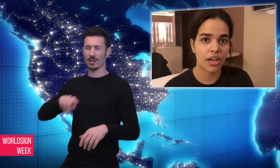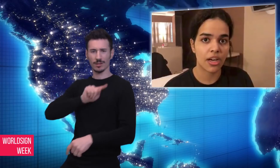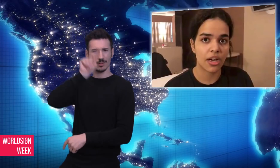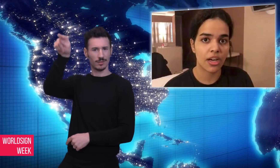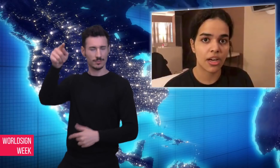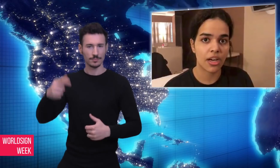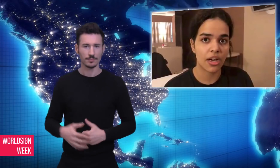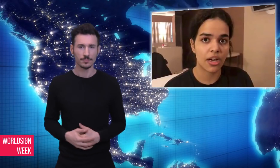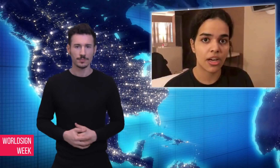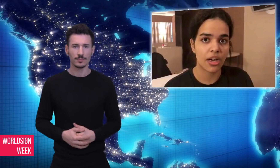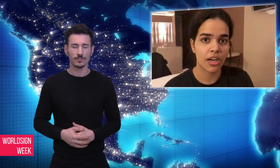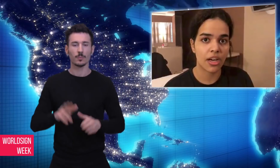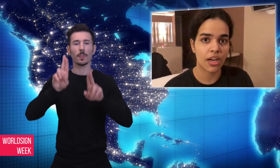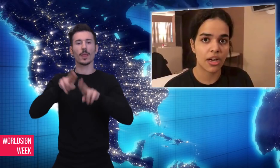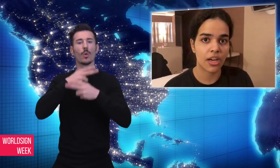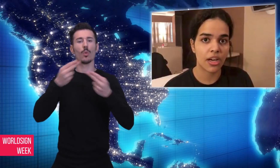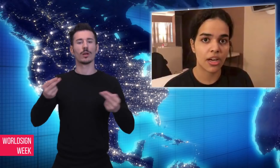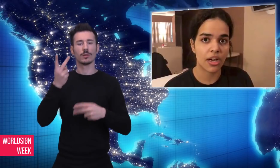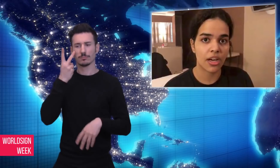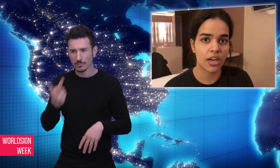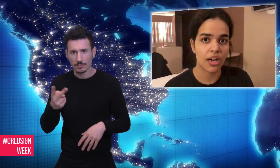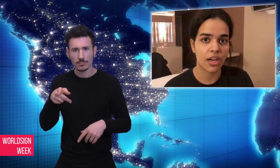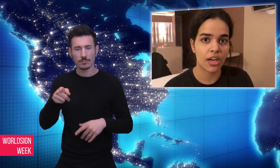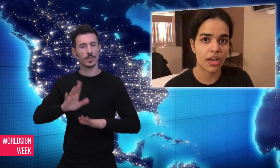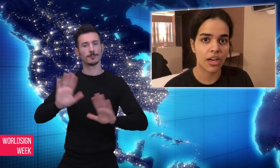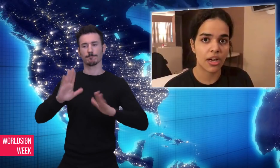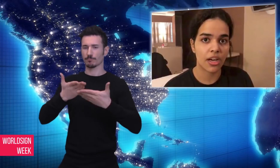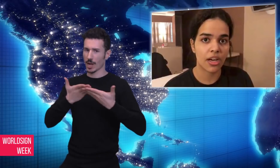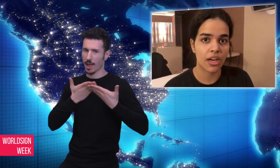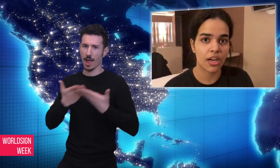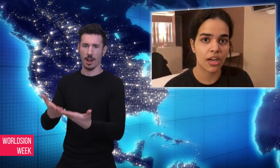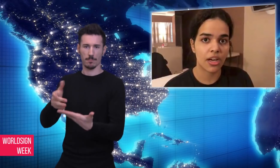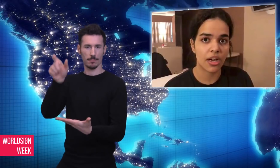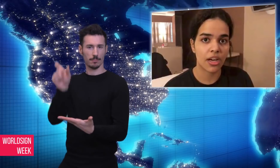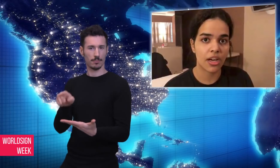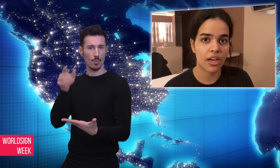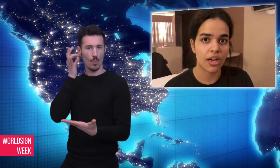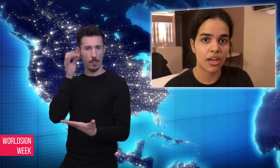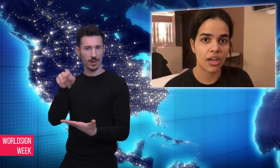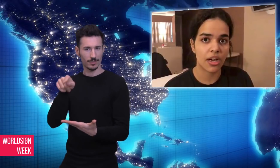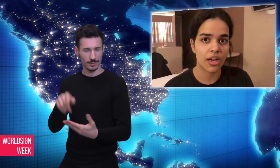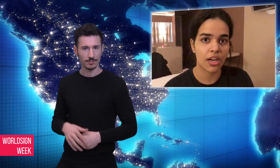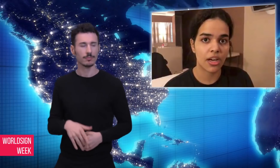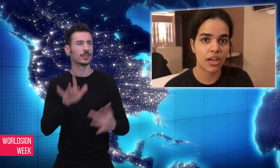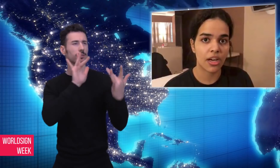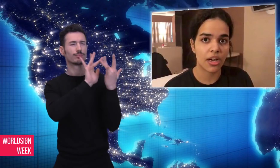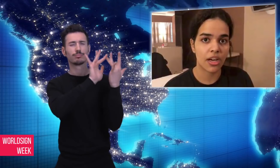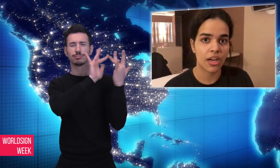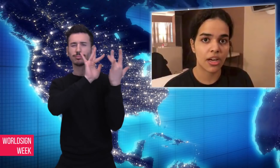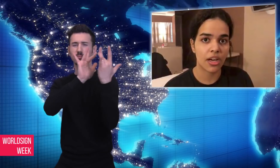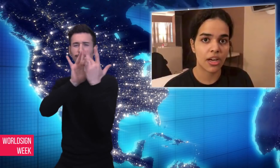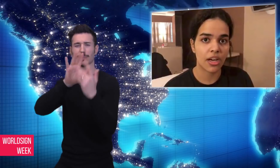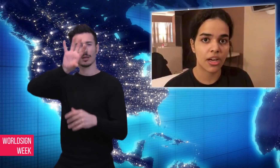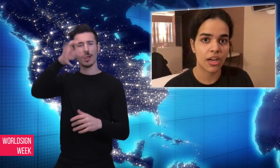The United Nations intervened and granted Alqunun refugee status.